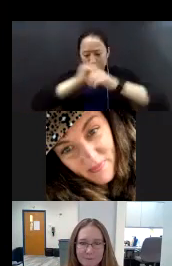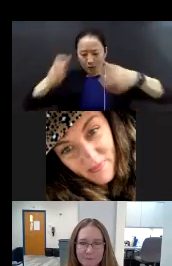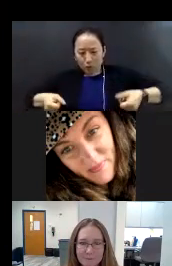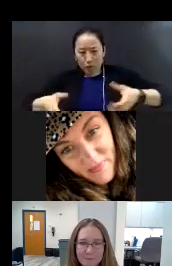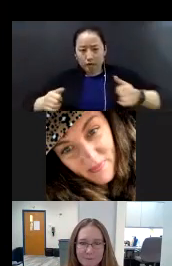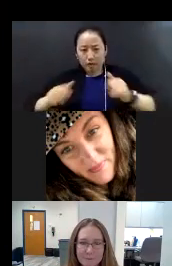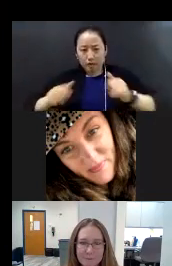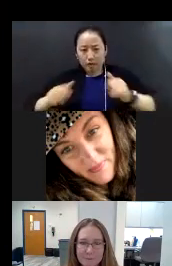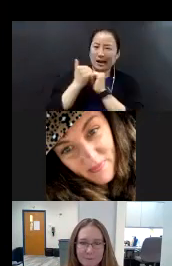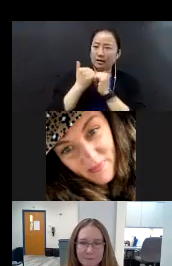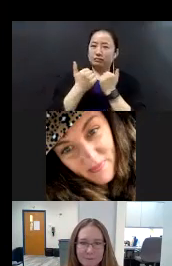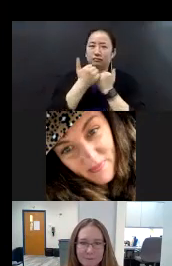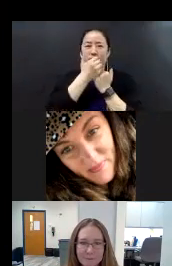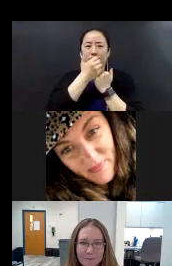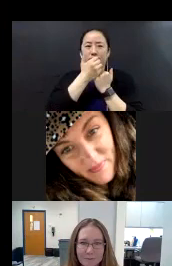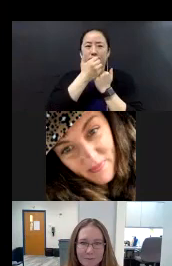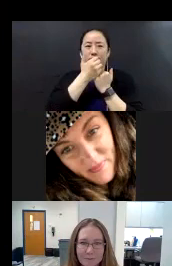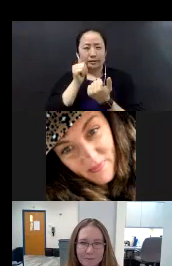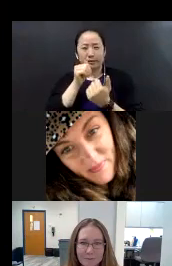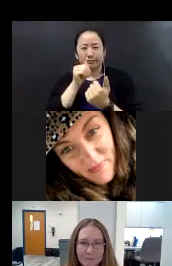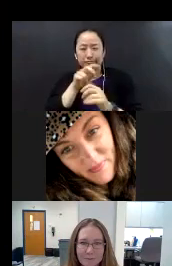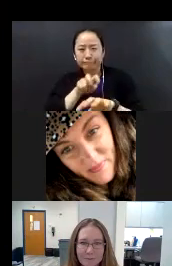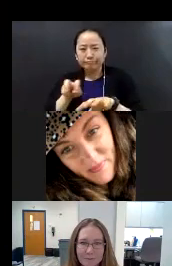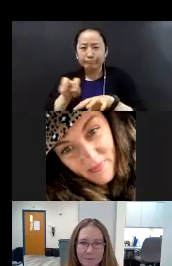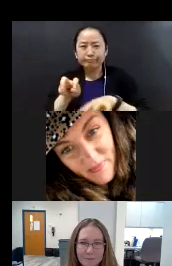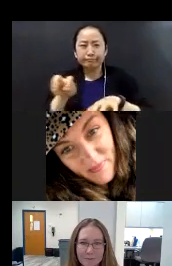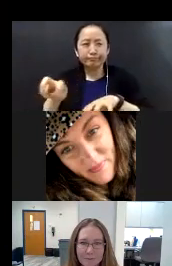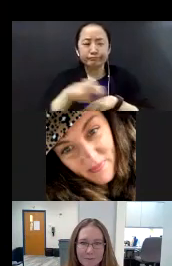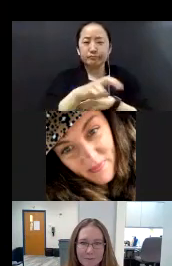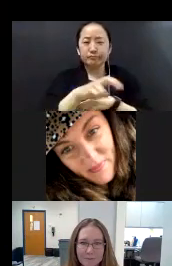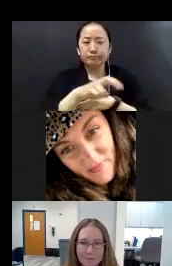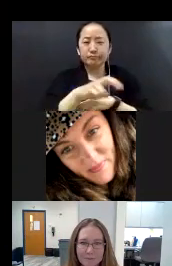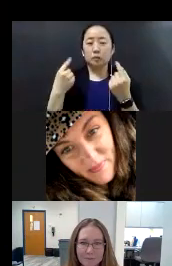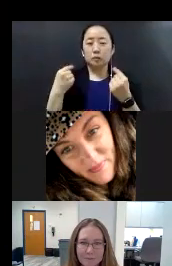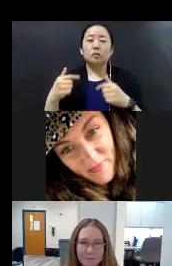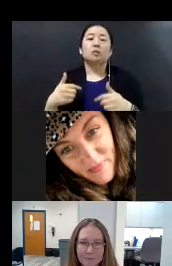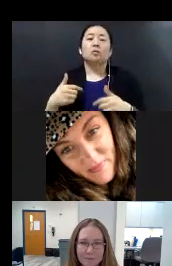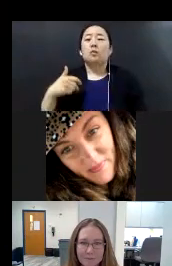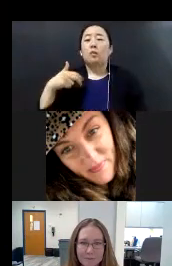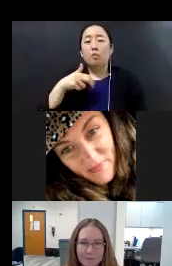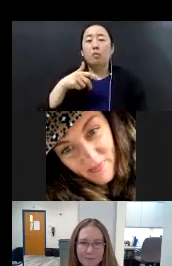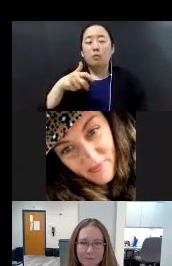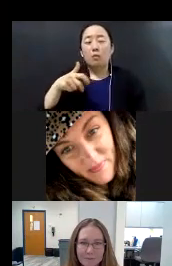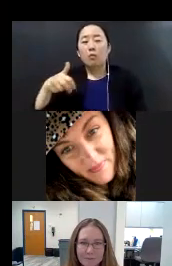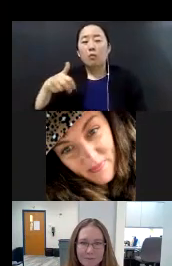APPROPRIATE APPROACH. WE WILL TAKE A LITTLE WALK AROUND TO SEE THE FRONT ENTRANCE.